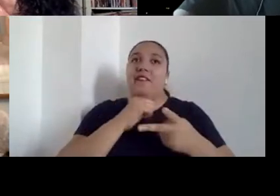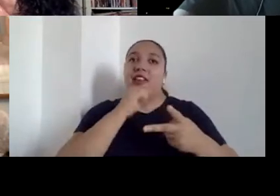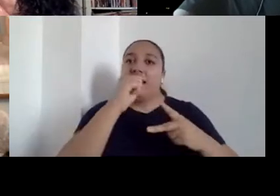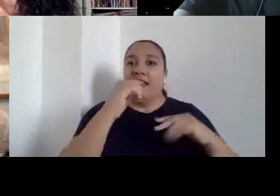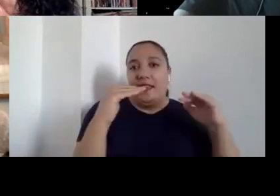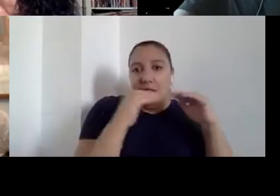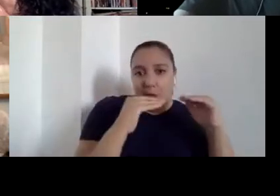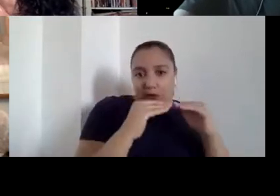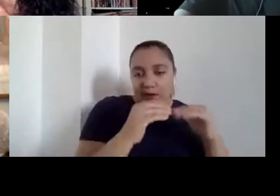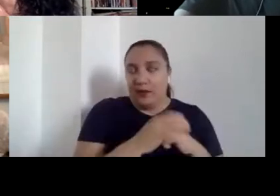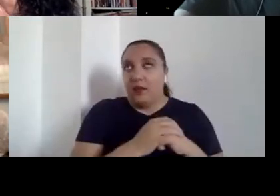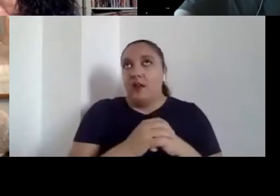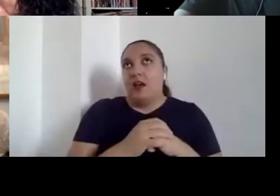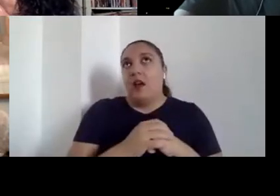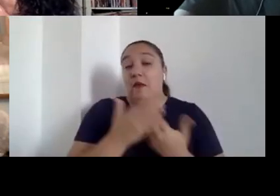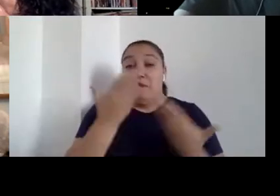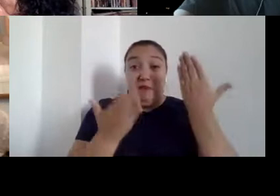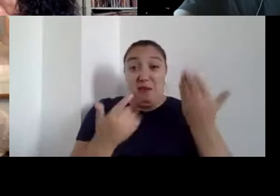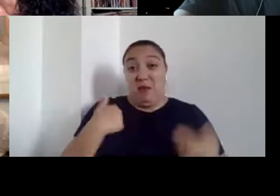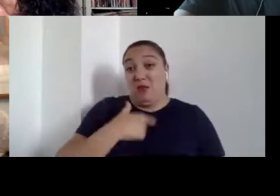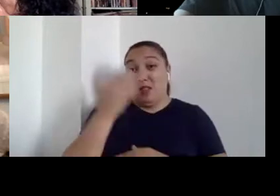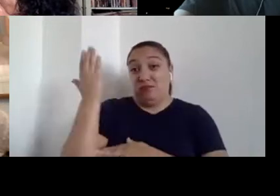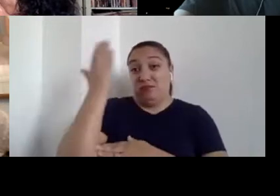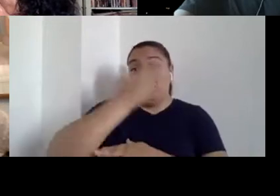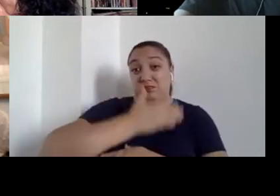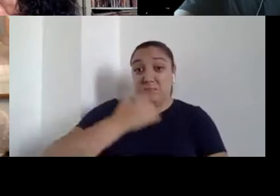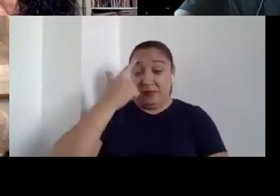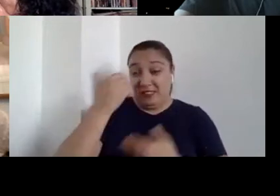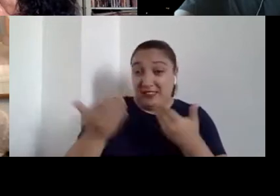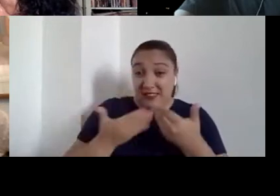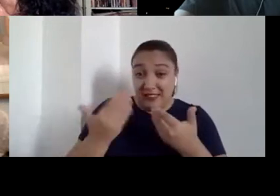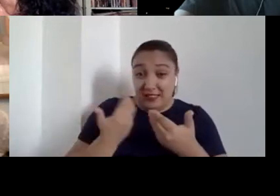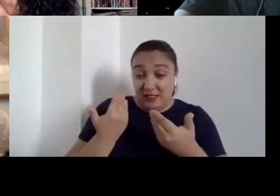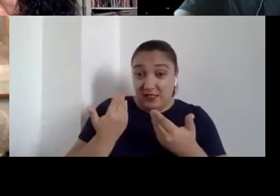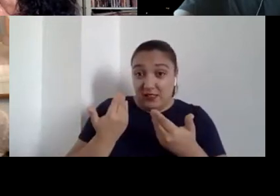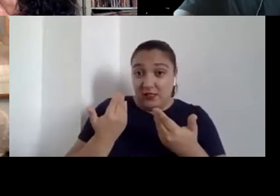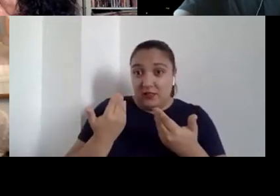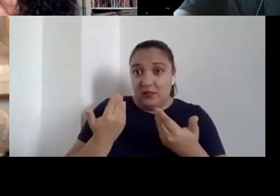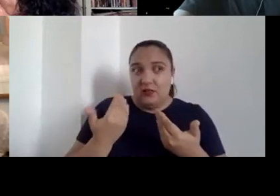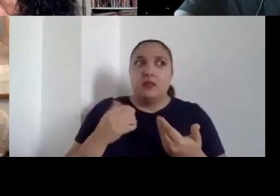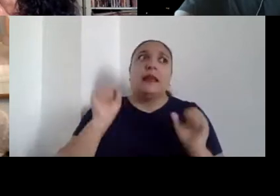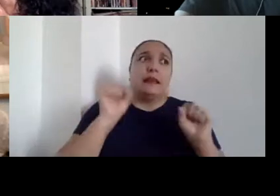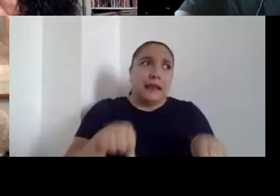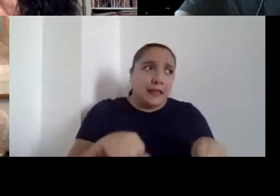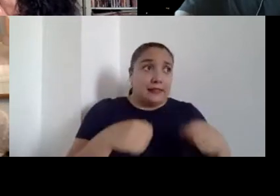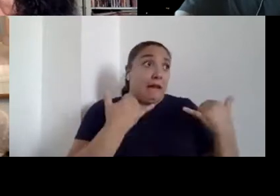not visible as a result of the ease. The technologies come from somewhere and perhaps the labor